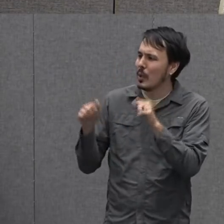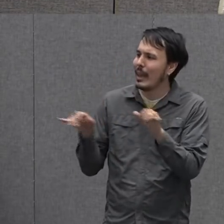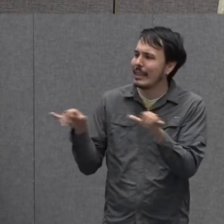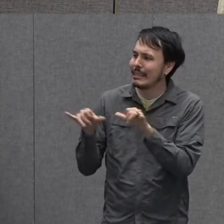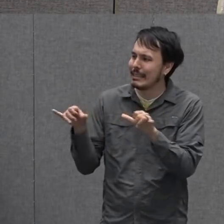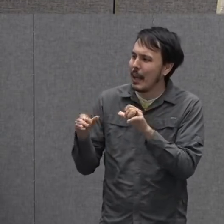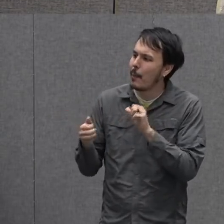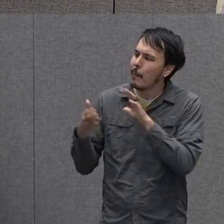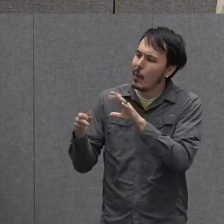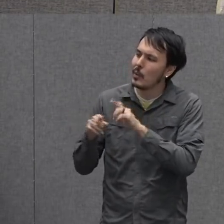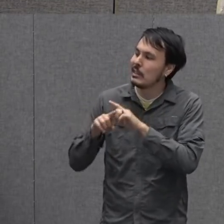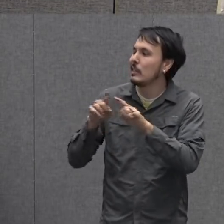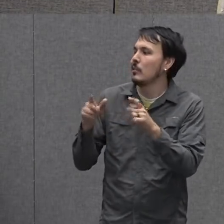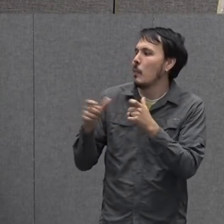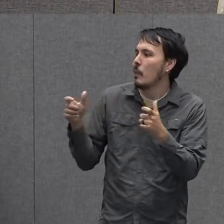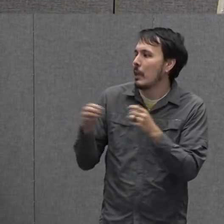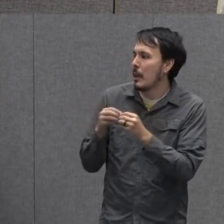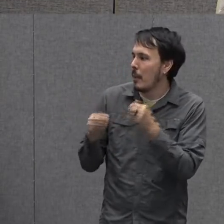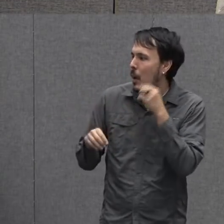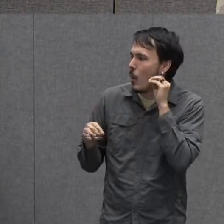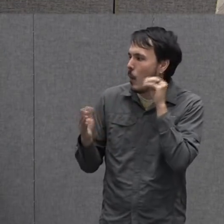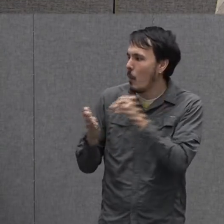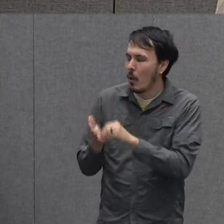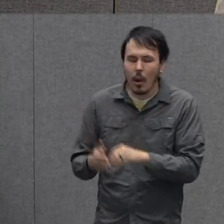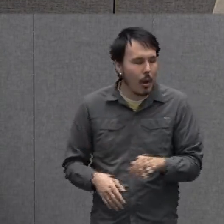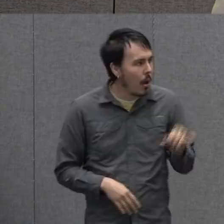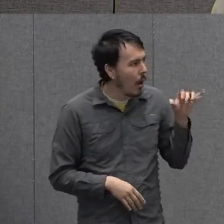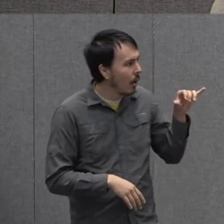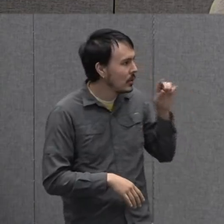but a different big number in the middle. Okay, so you said eight.